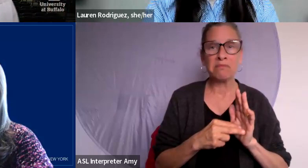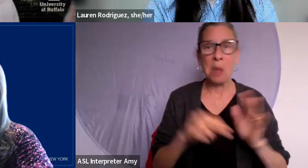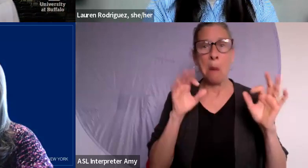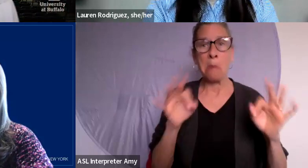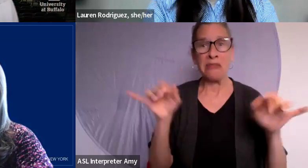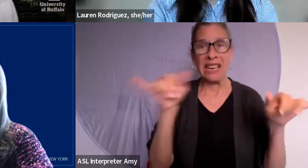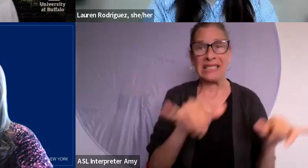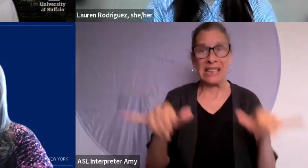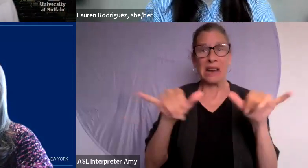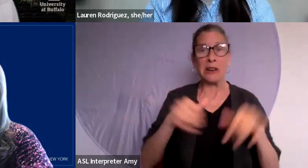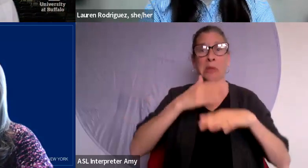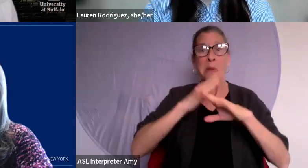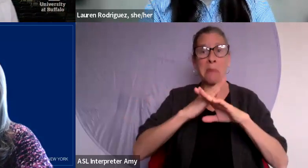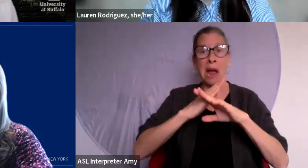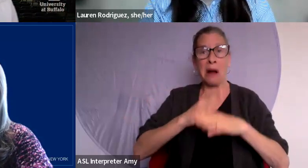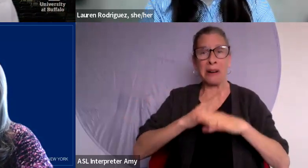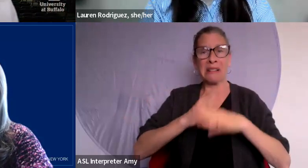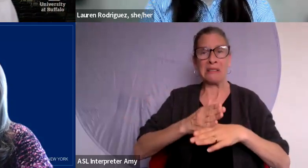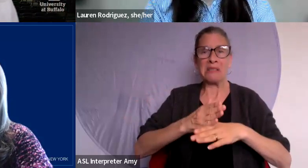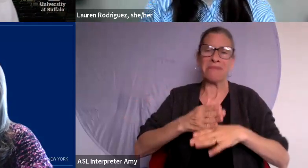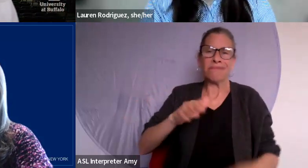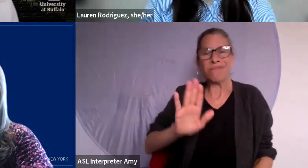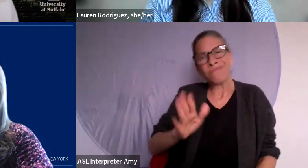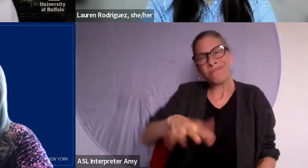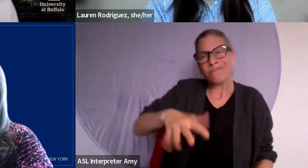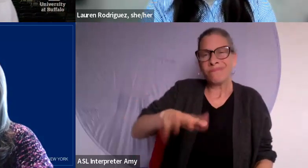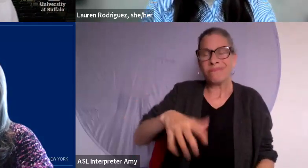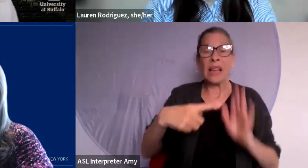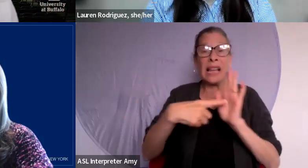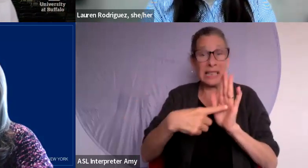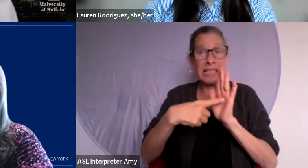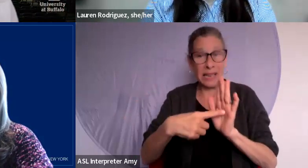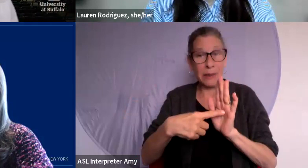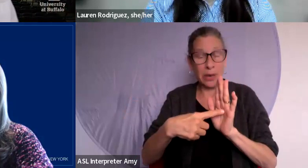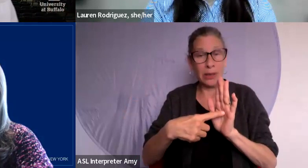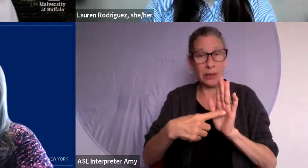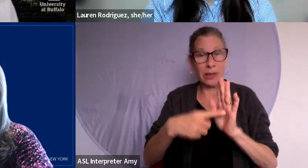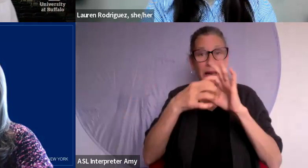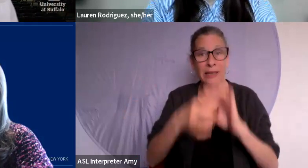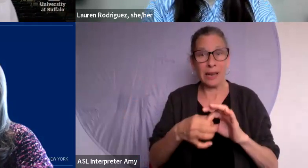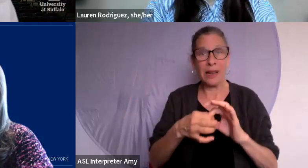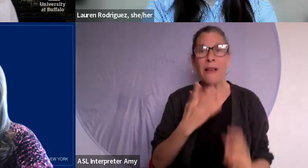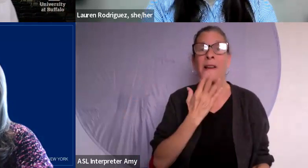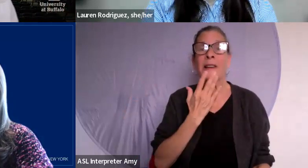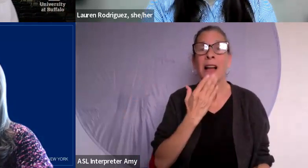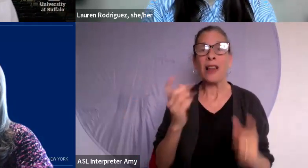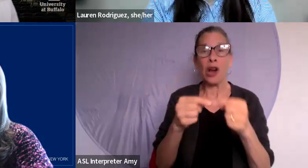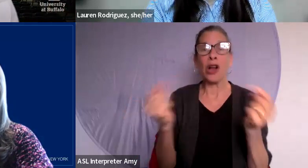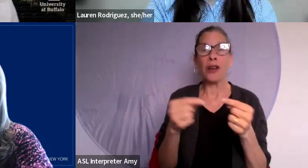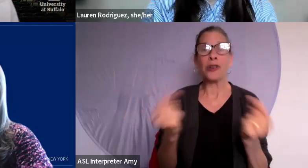the barriers are really marginal. An example of this I use all the time it has to do with color contrast. The color